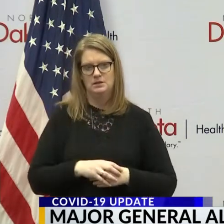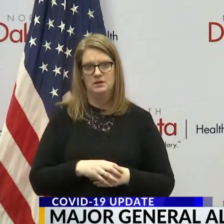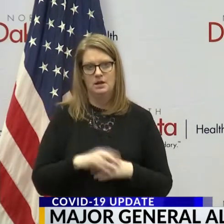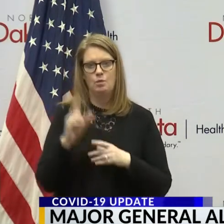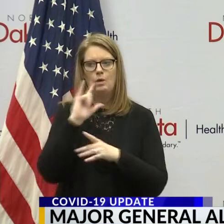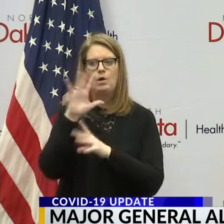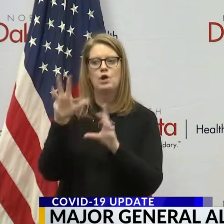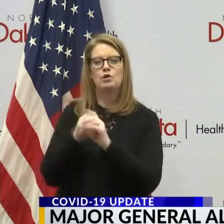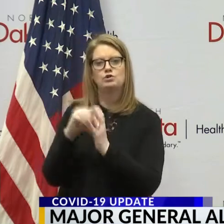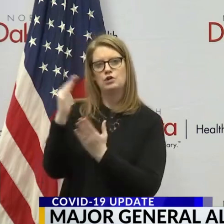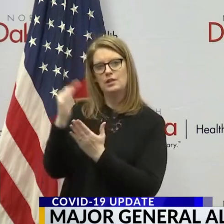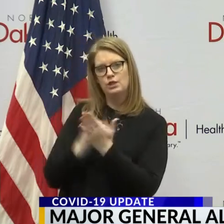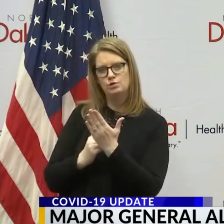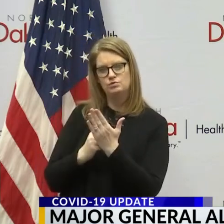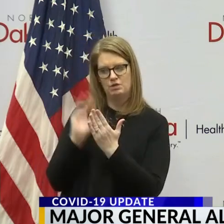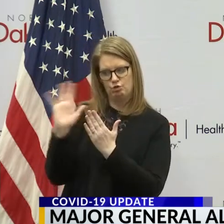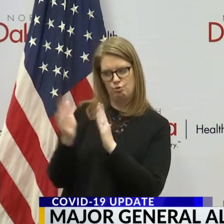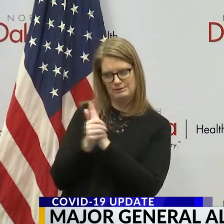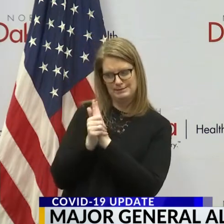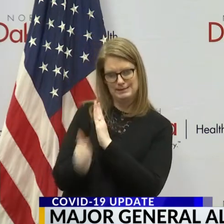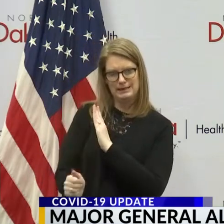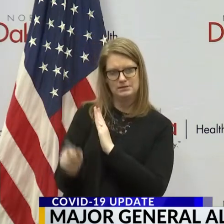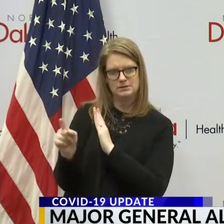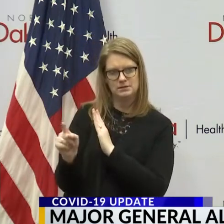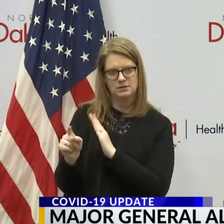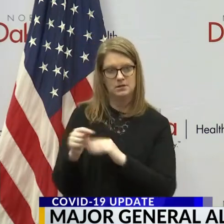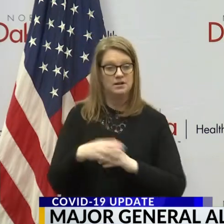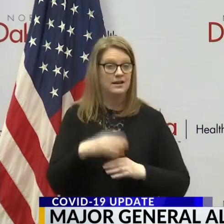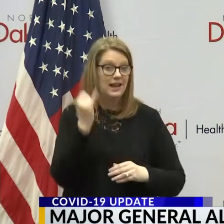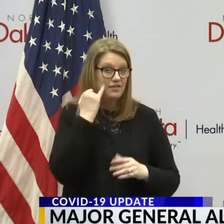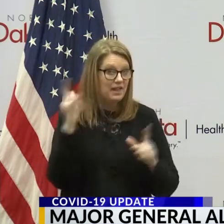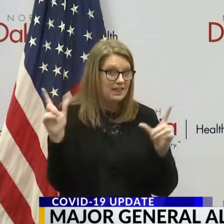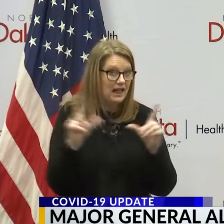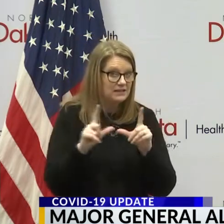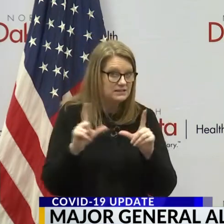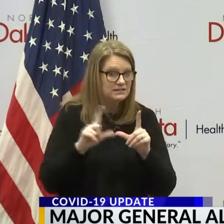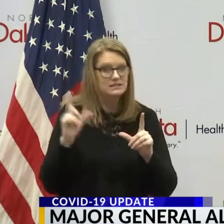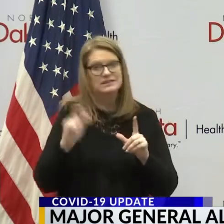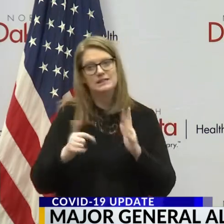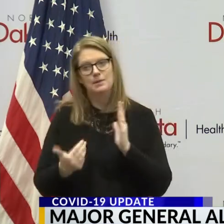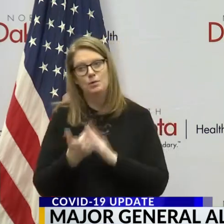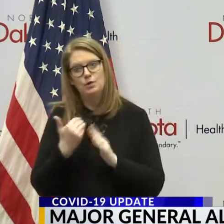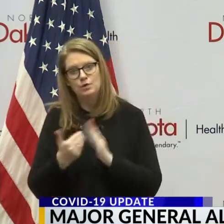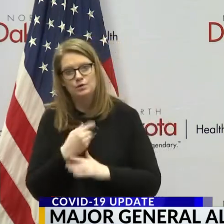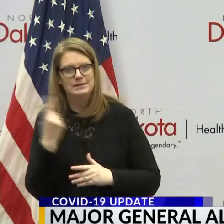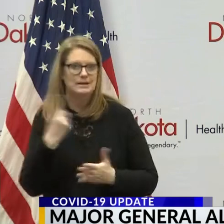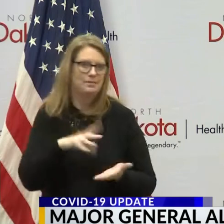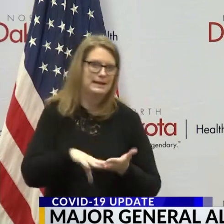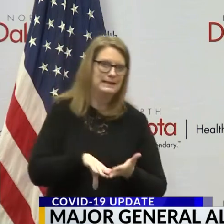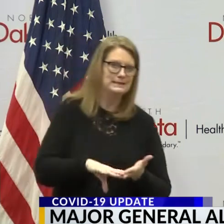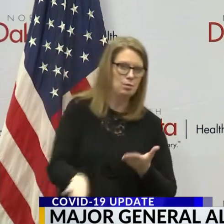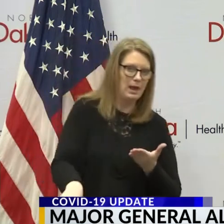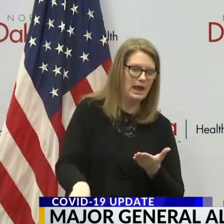DON'T KNOW WHO TO CONTACT, CALL THE DEPARTMENT OF EMERGENCY SERVICES. WE WILL GET YOU ON A LIST WITH